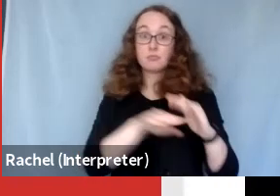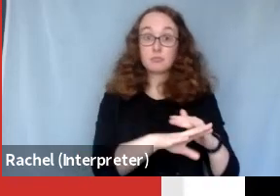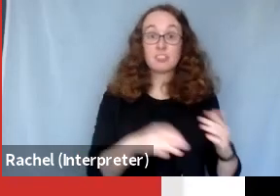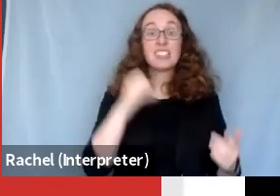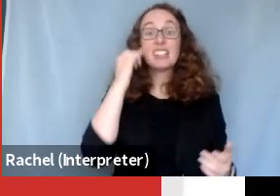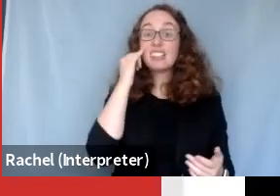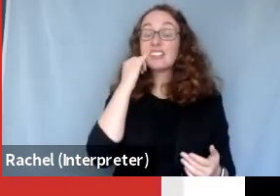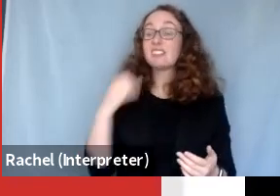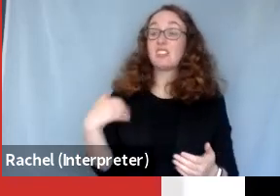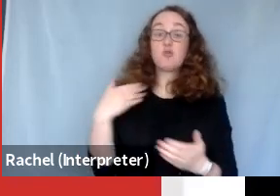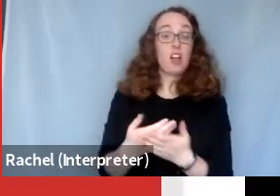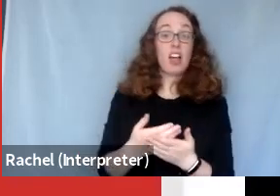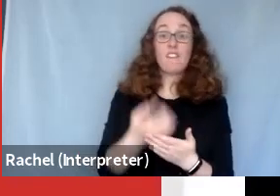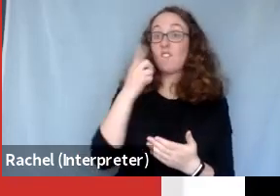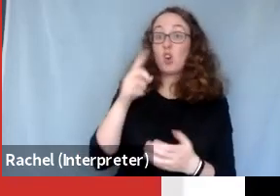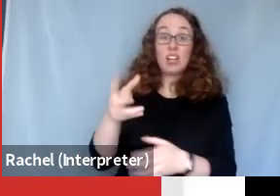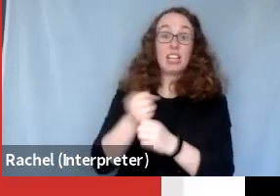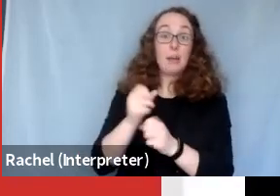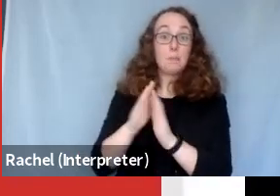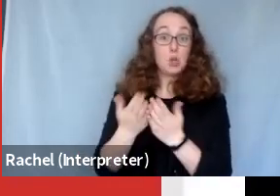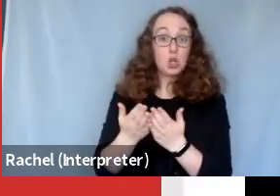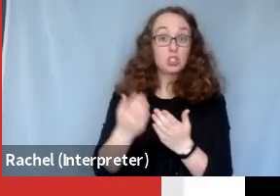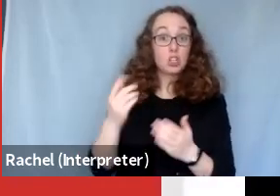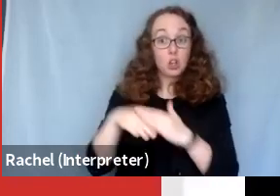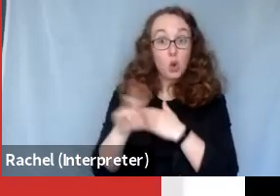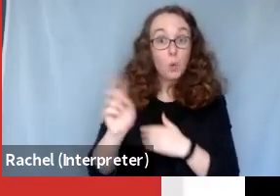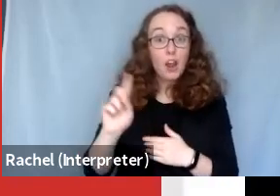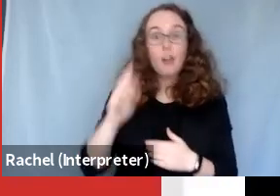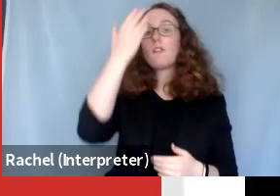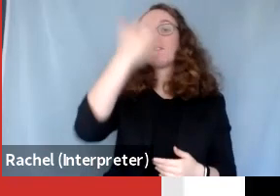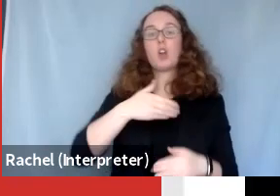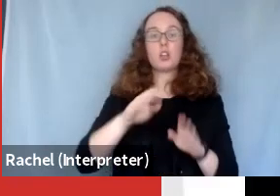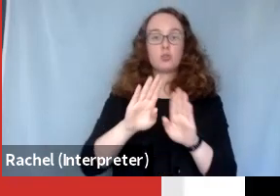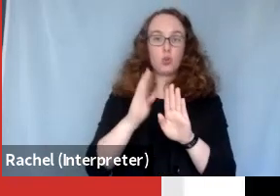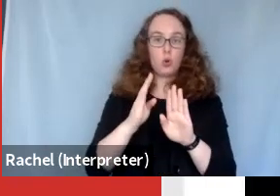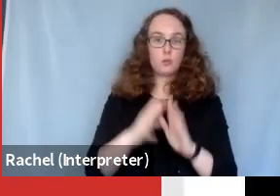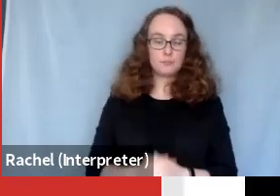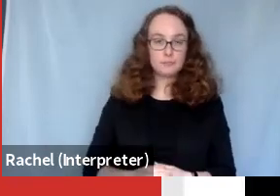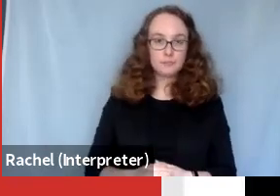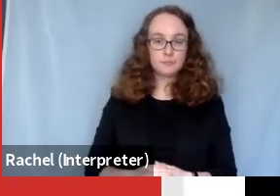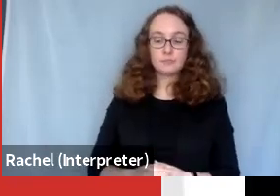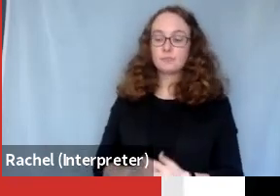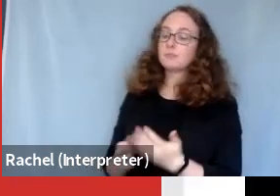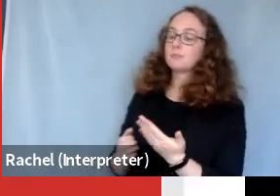right through the main entrance. Perfect. Okay Liliana, I got an email today that my book is ready for pickup